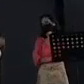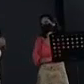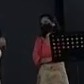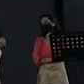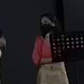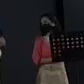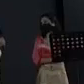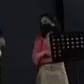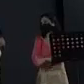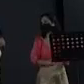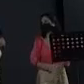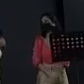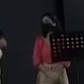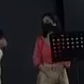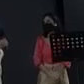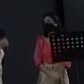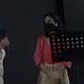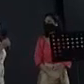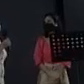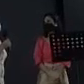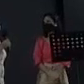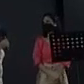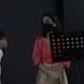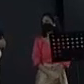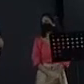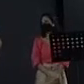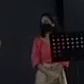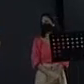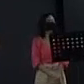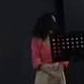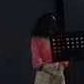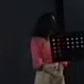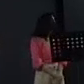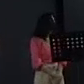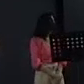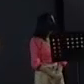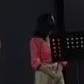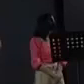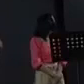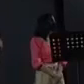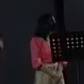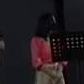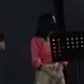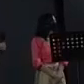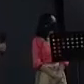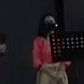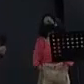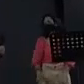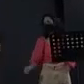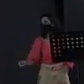to the export of cocoa beans to the national and international level that's great